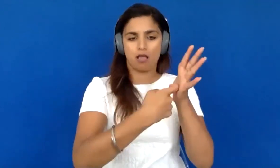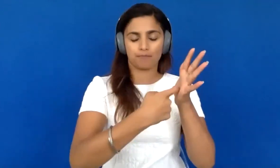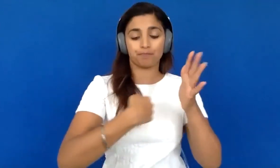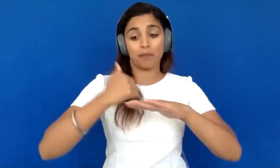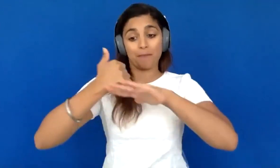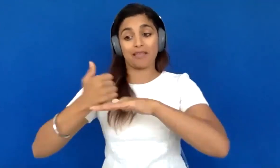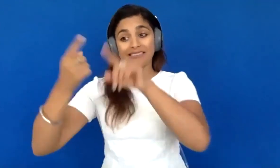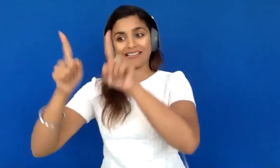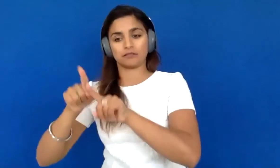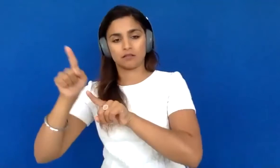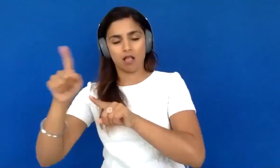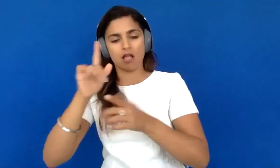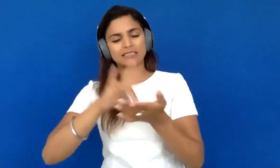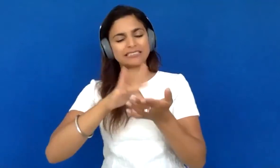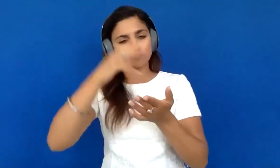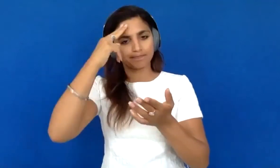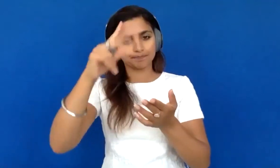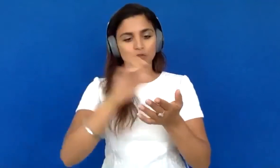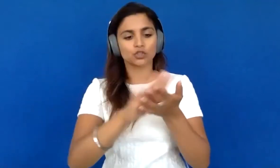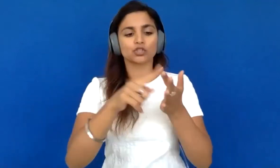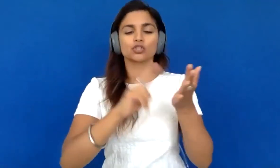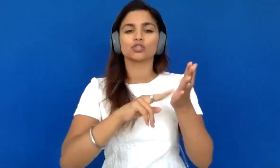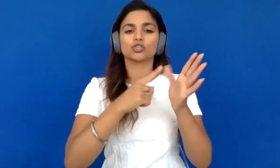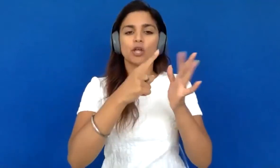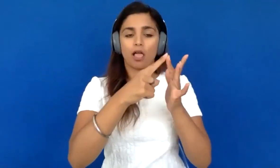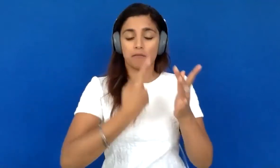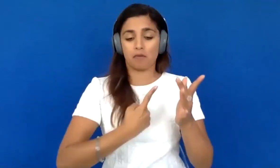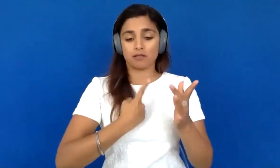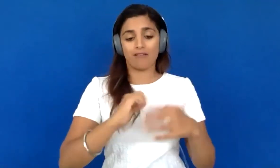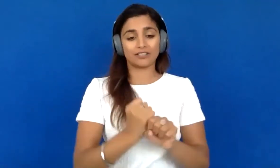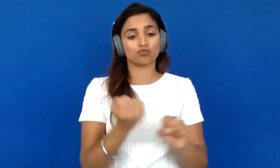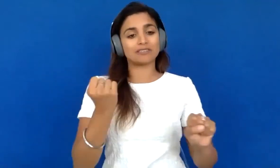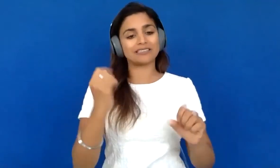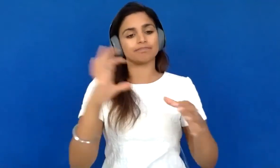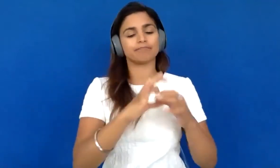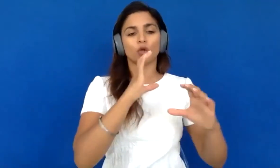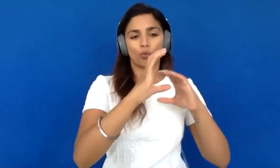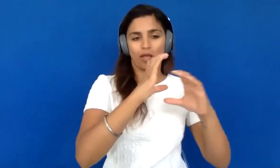I have an undergraduate degree in communications and a master in gender